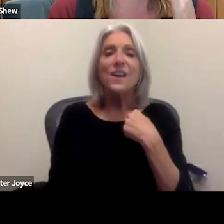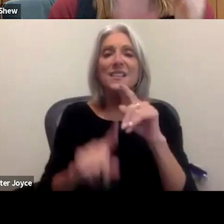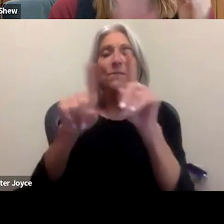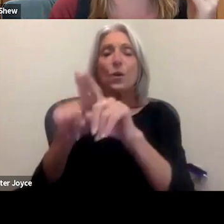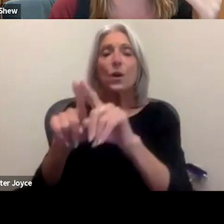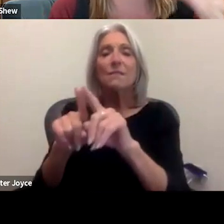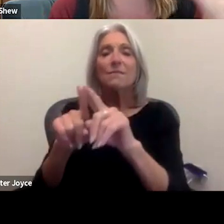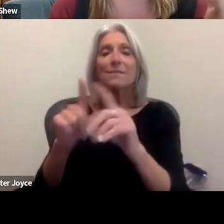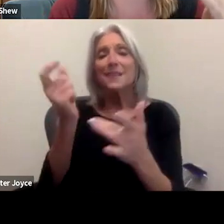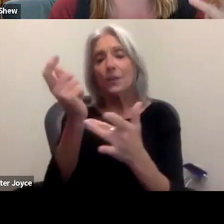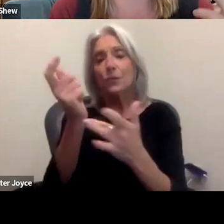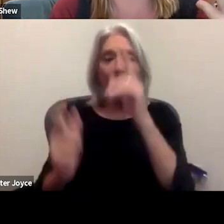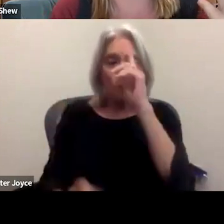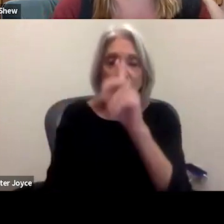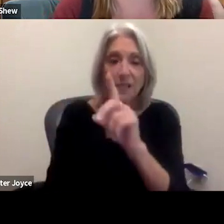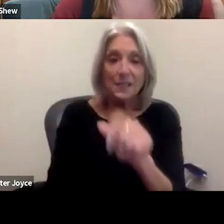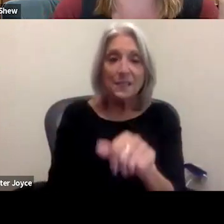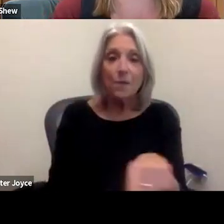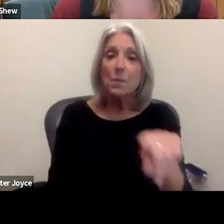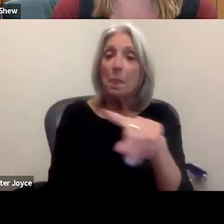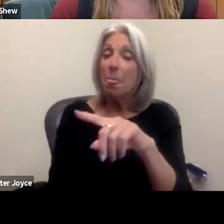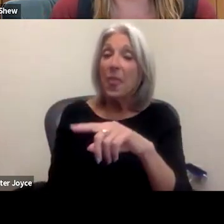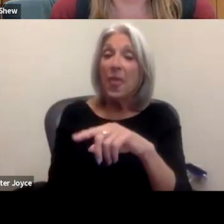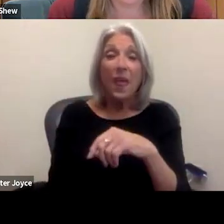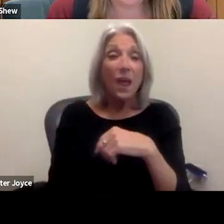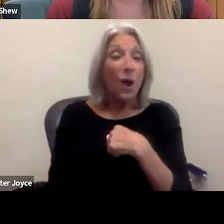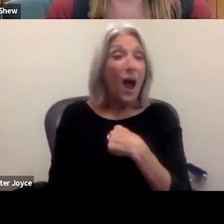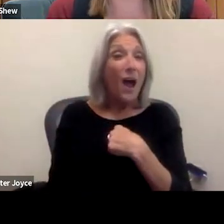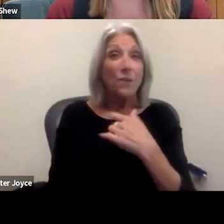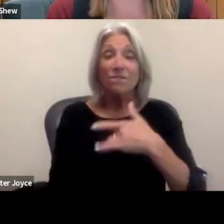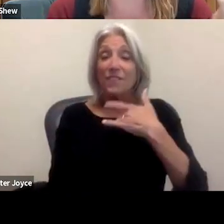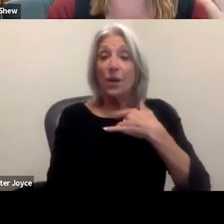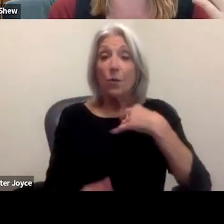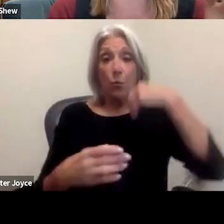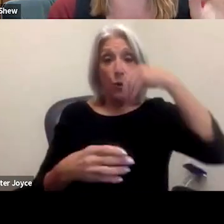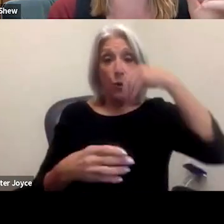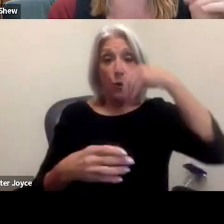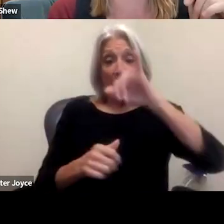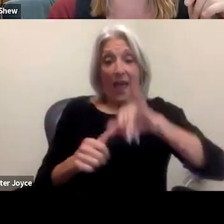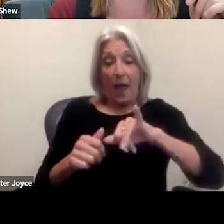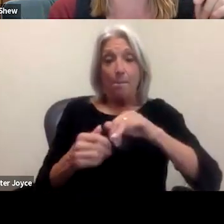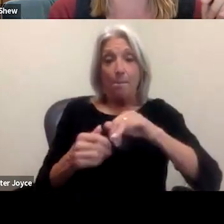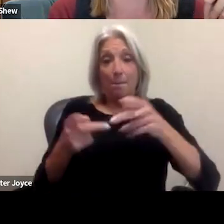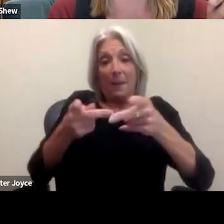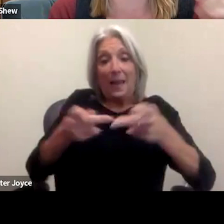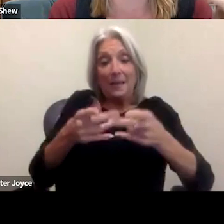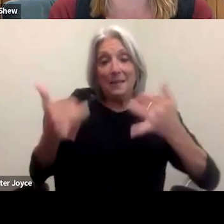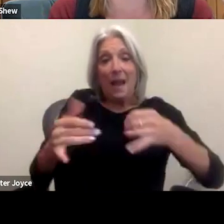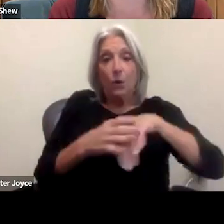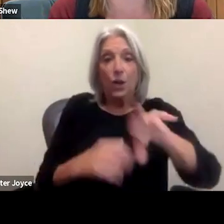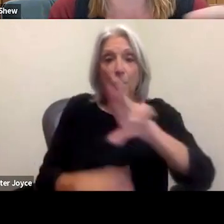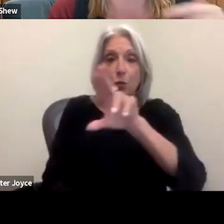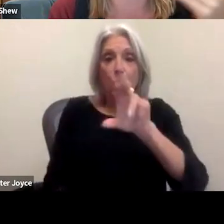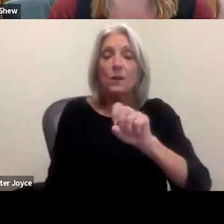I don't think that we're even out of that era in the United States. And certainly, when we talk about Francis Galton coining